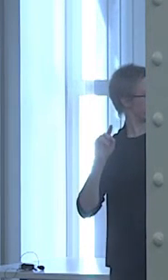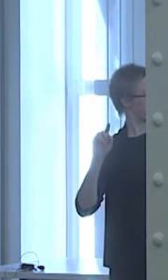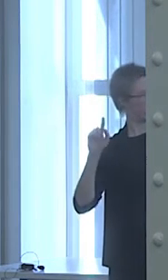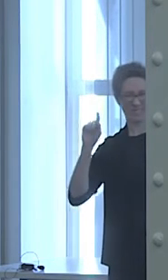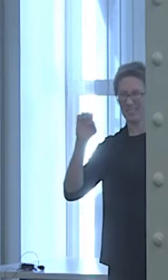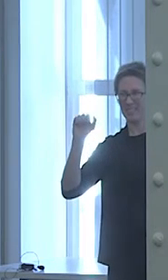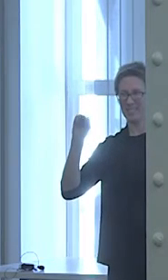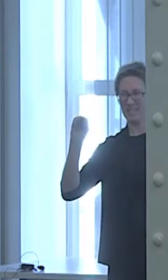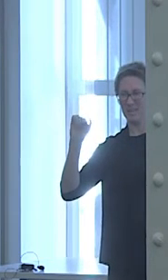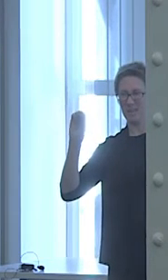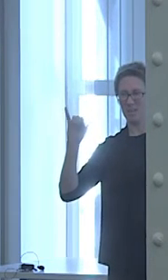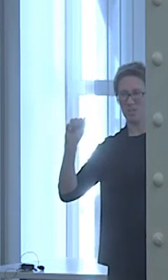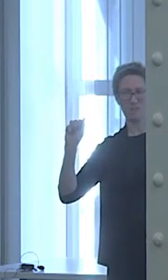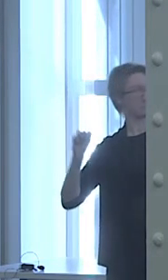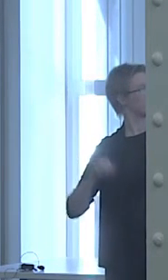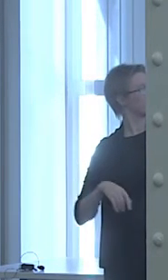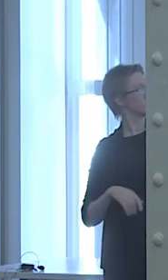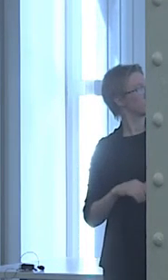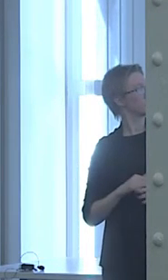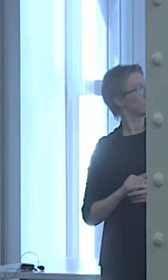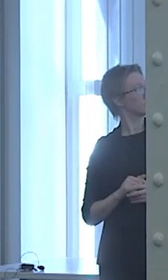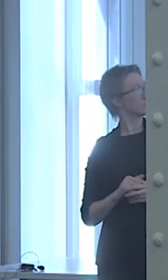It's www.teamasianminds.org